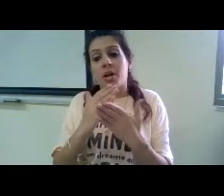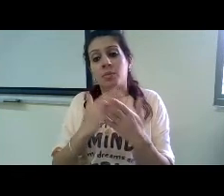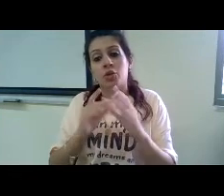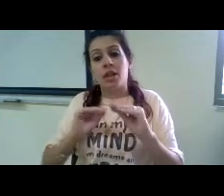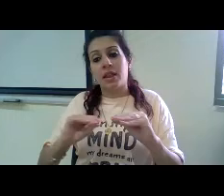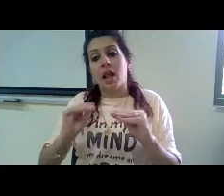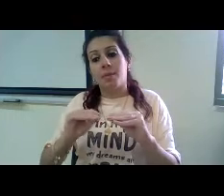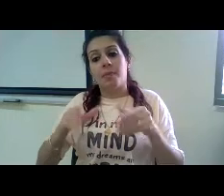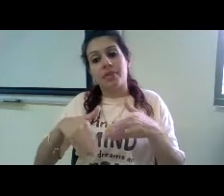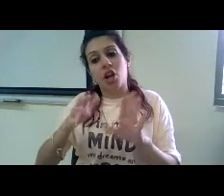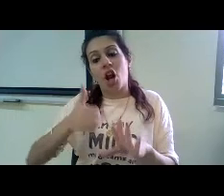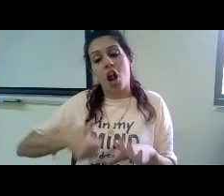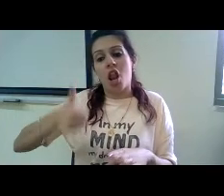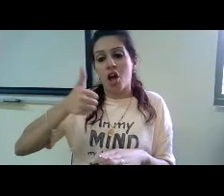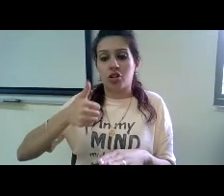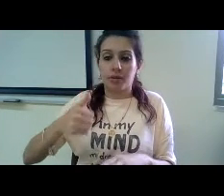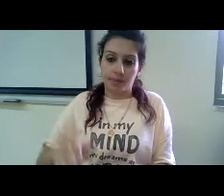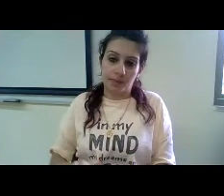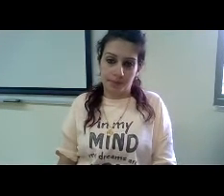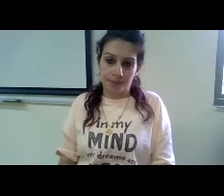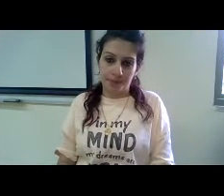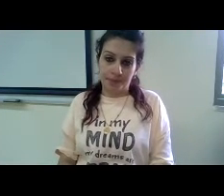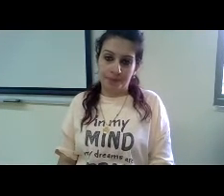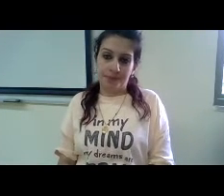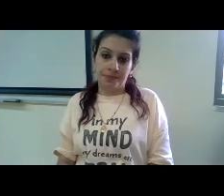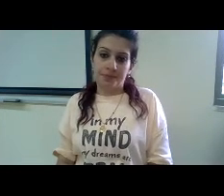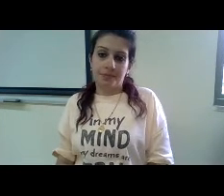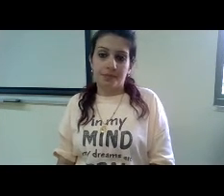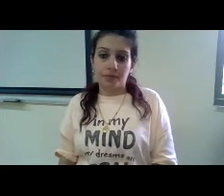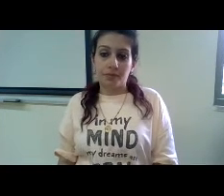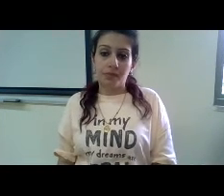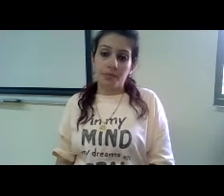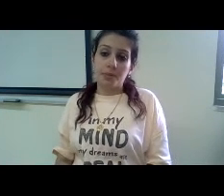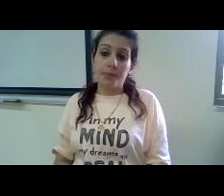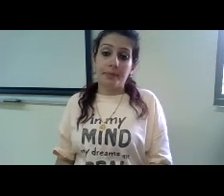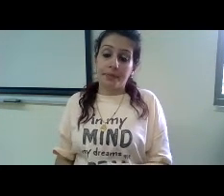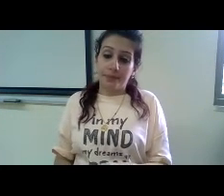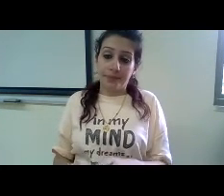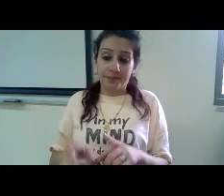to solve on measurements, they were simply telling the parents